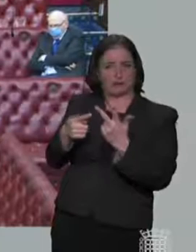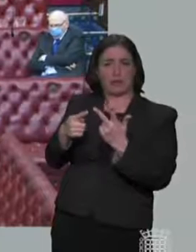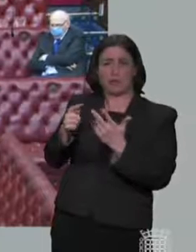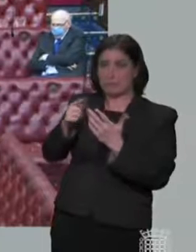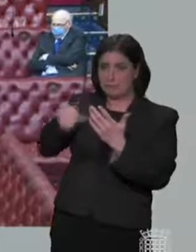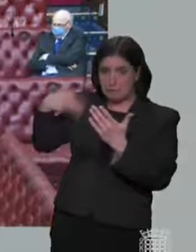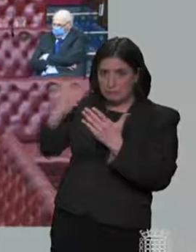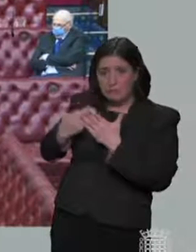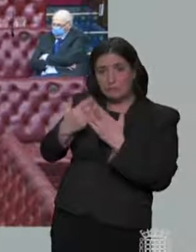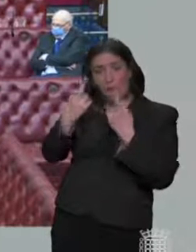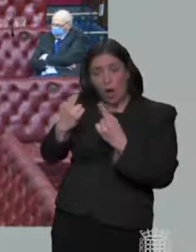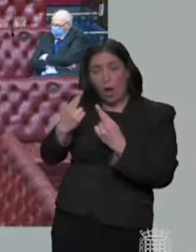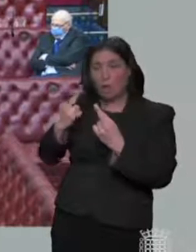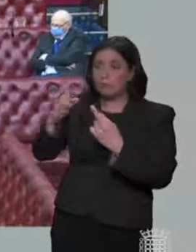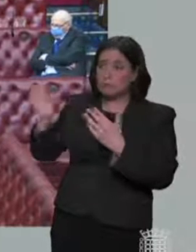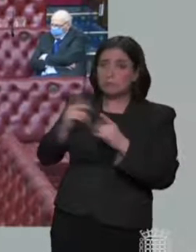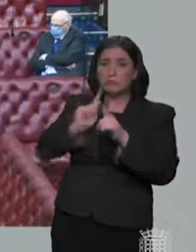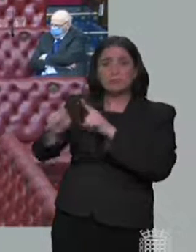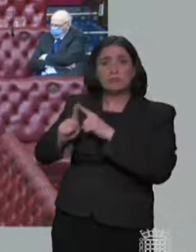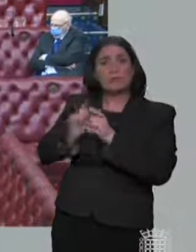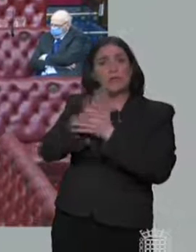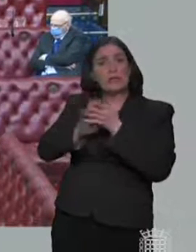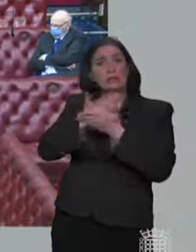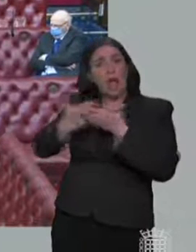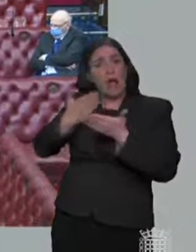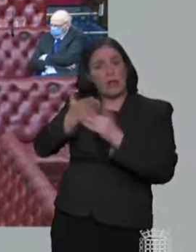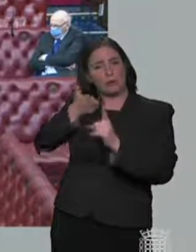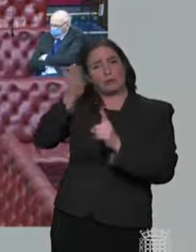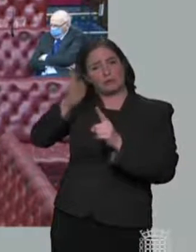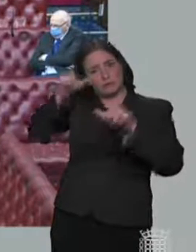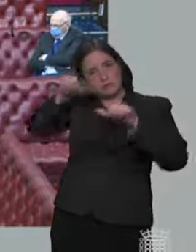of the parliamentary assembly of the council of europe i was rapporteur on sign languages and i